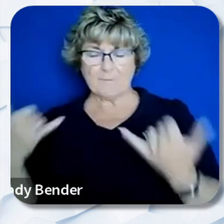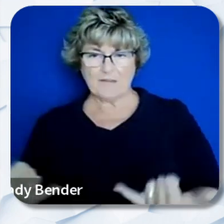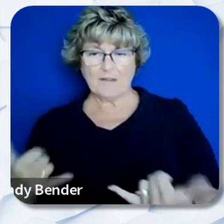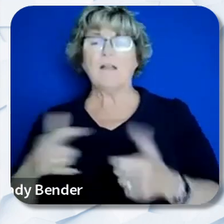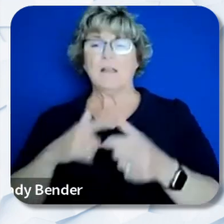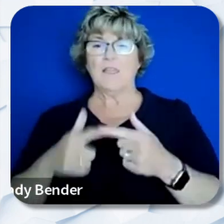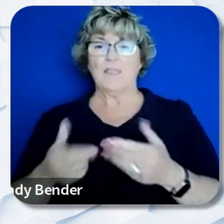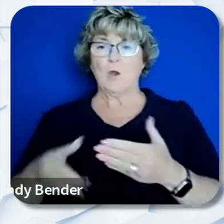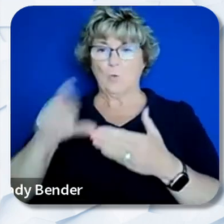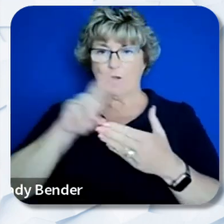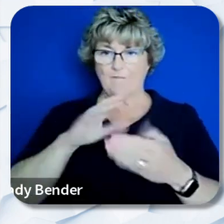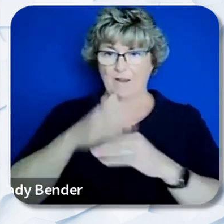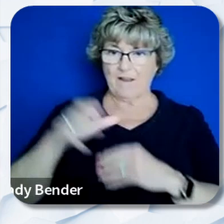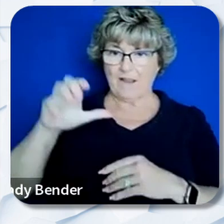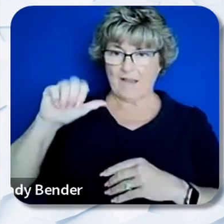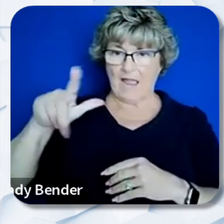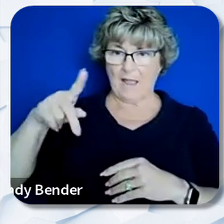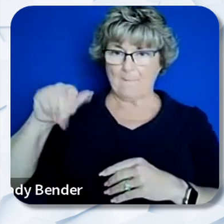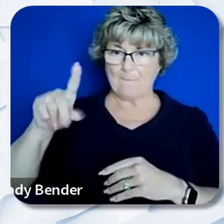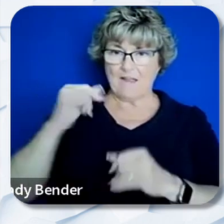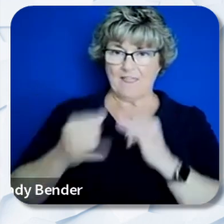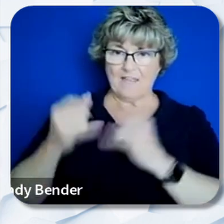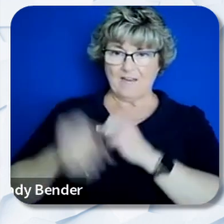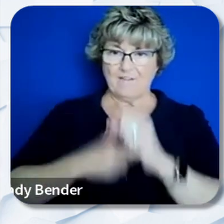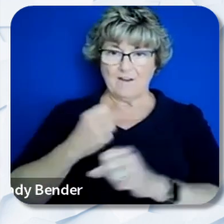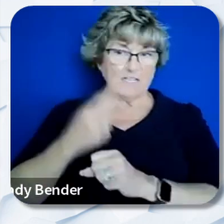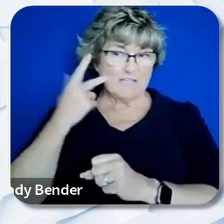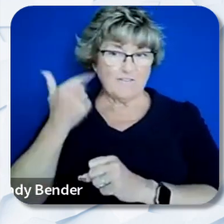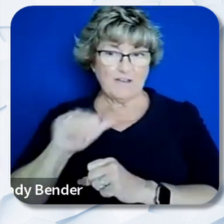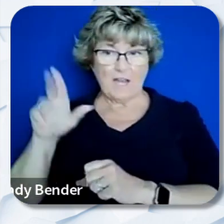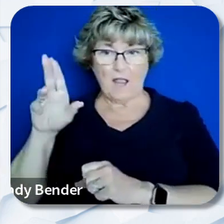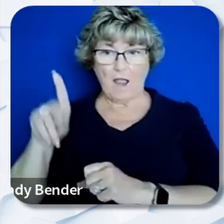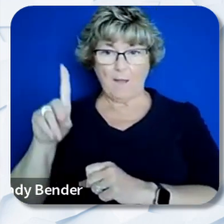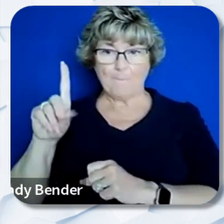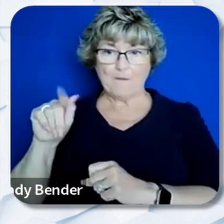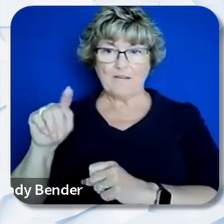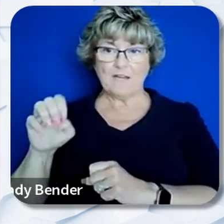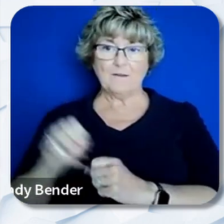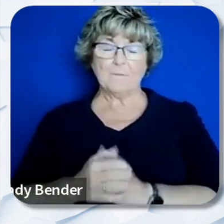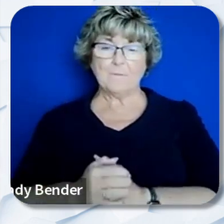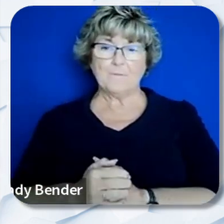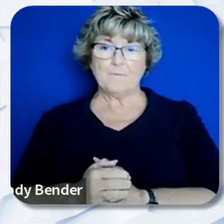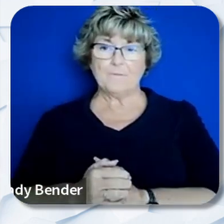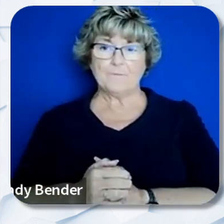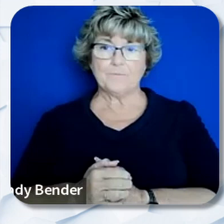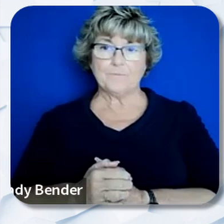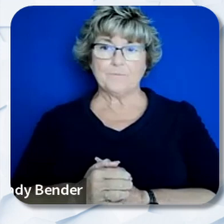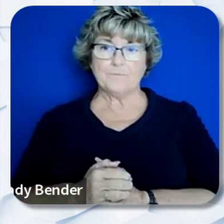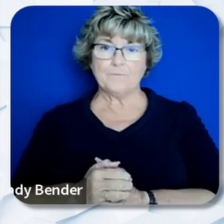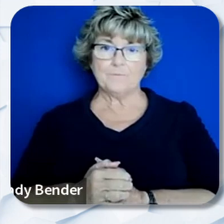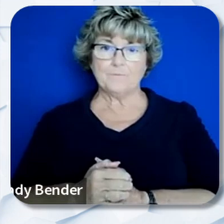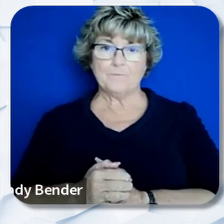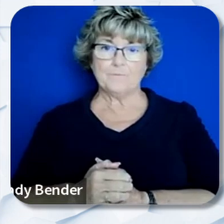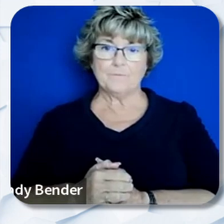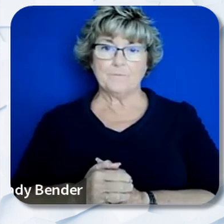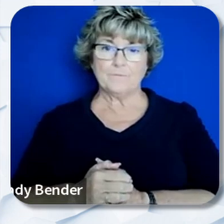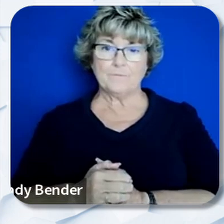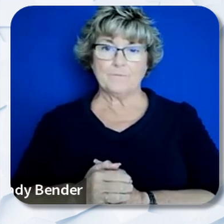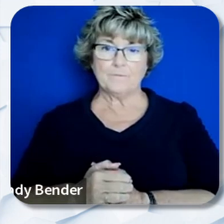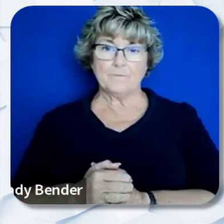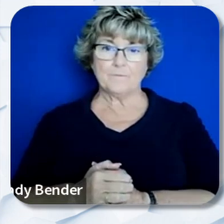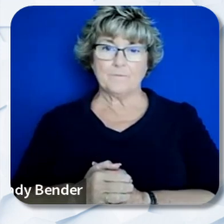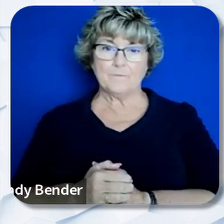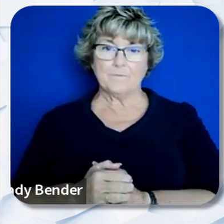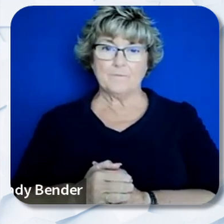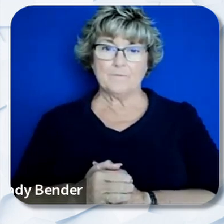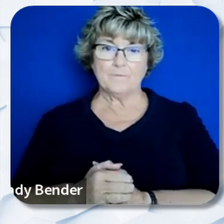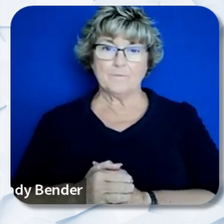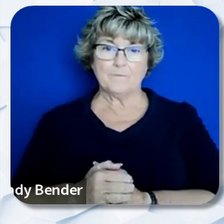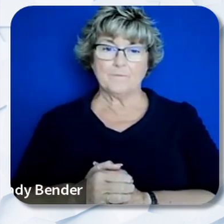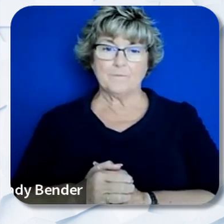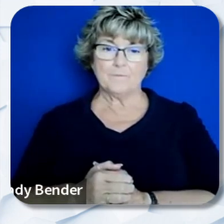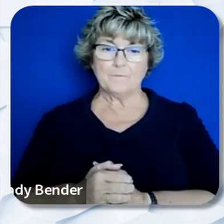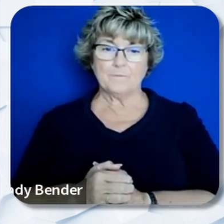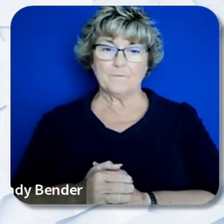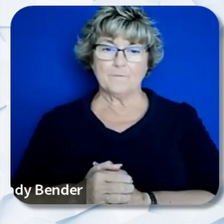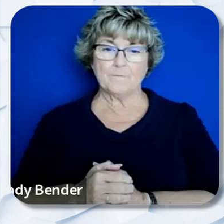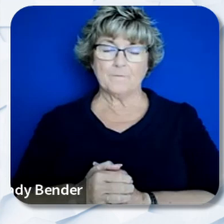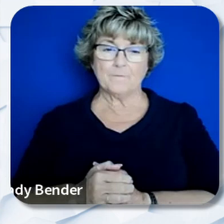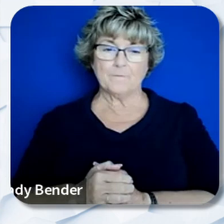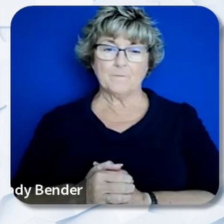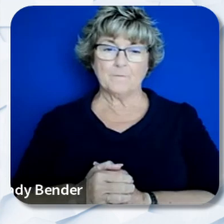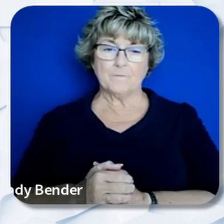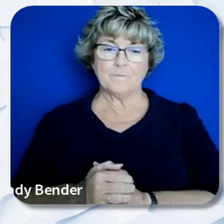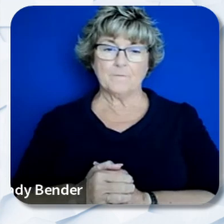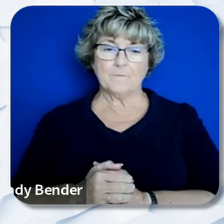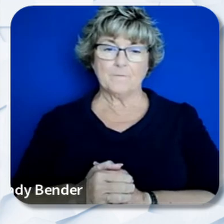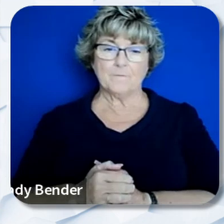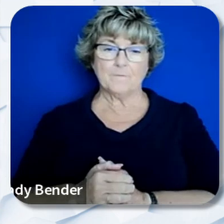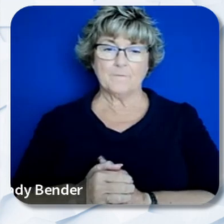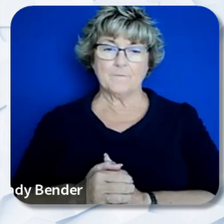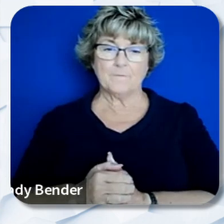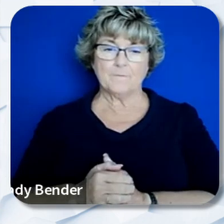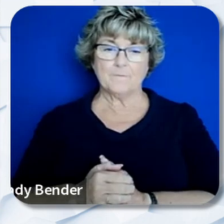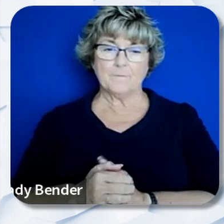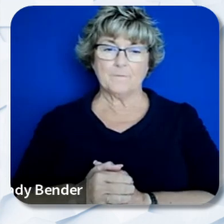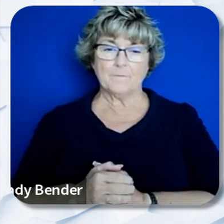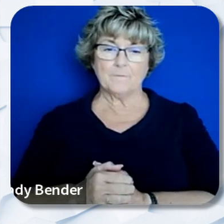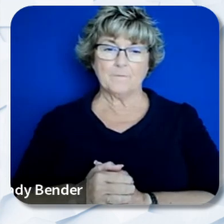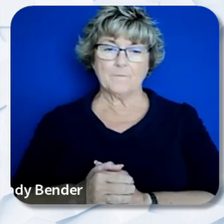it after the CALPADS end of year to see if there's been updates. We'll stay on a few